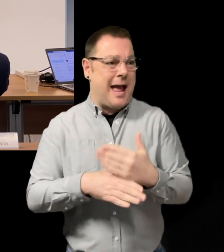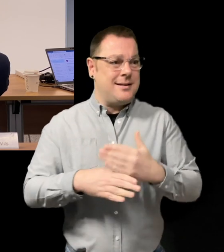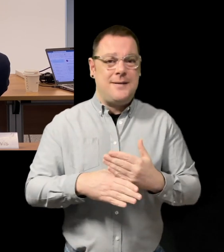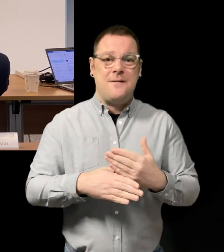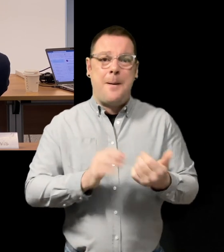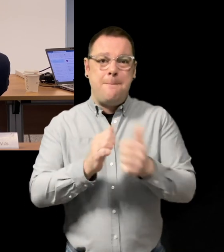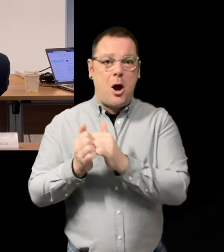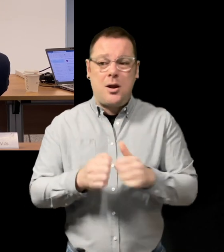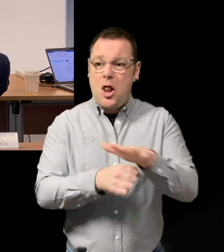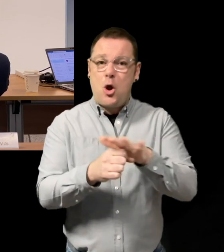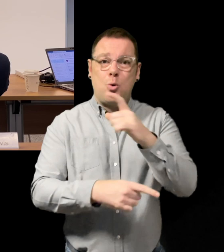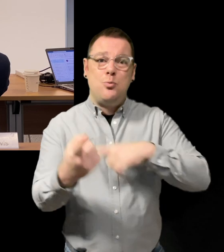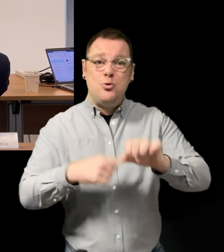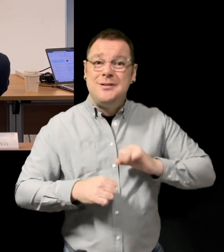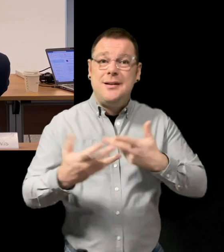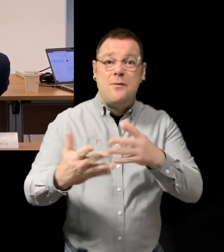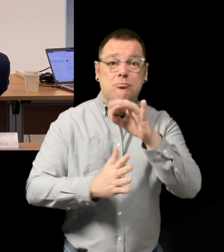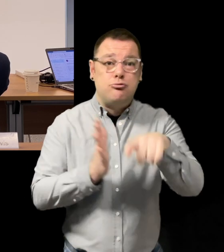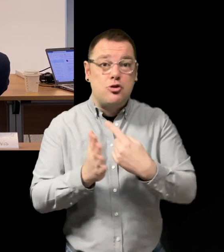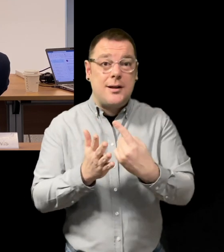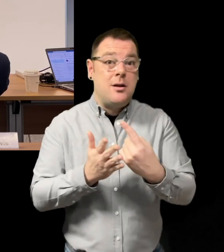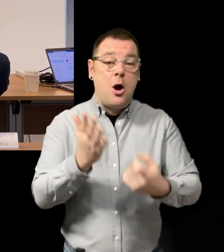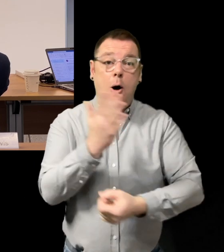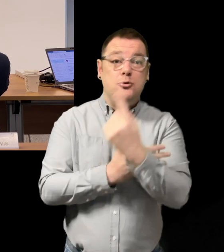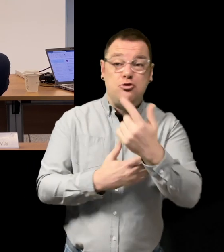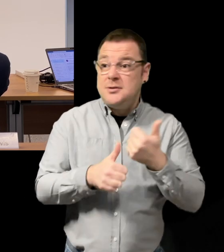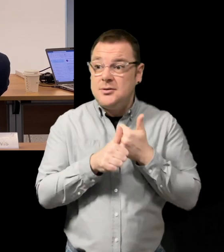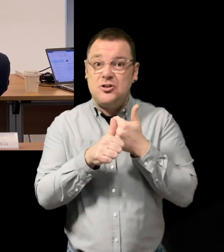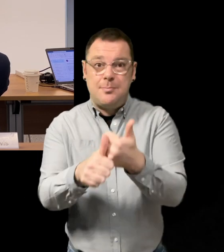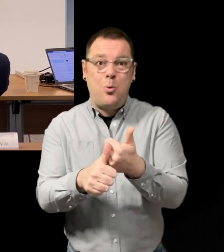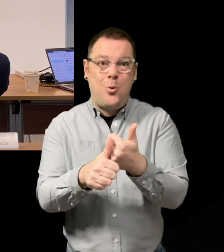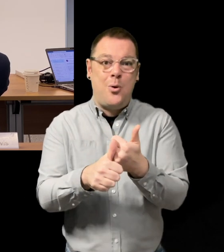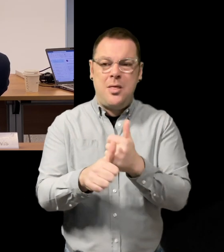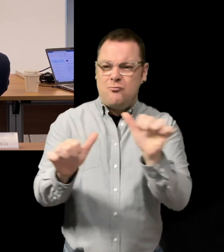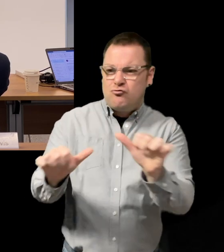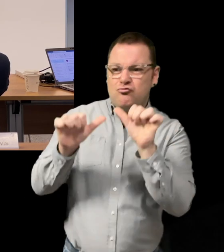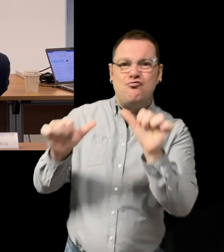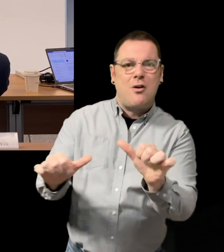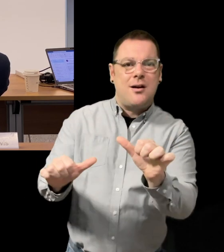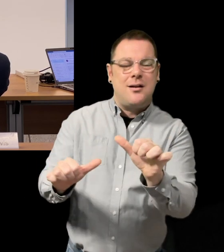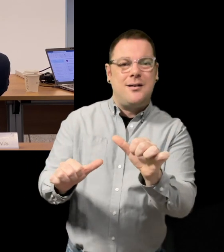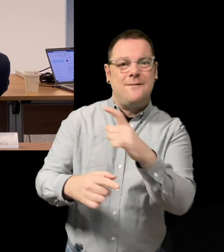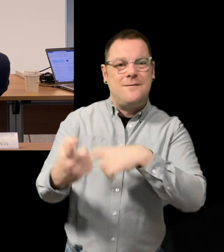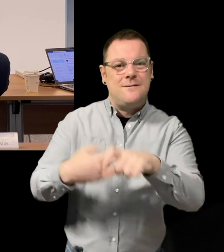with local communities to deliver projects, opportunities and support that is right for local places.